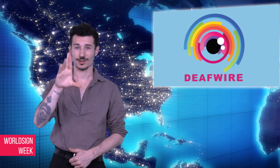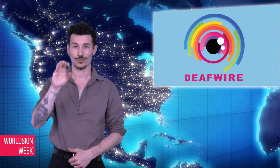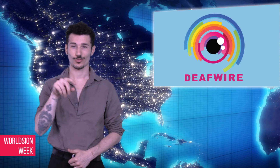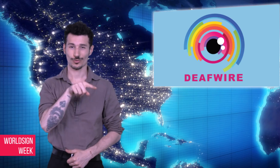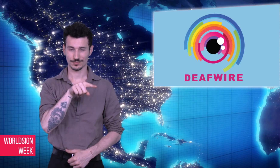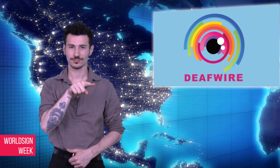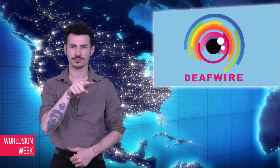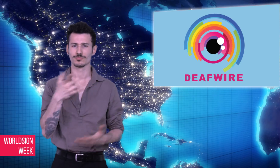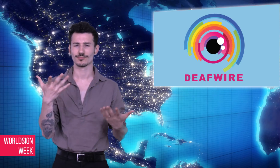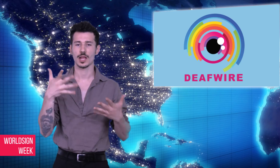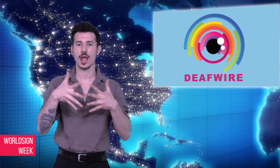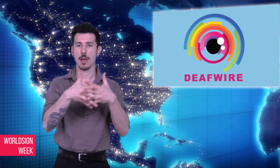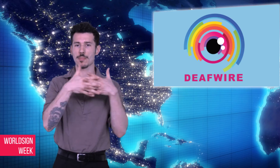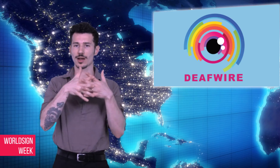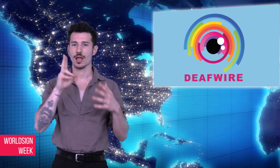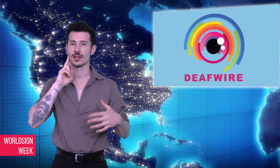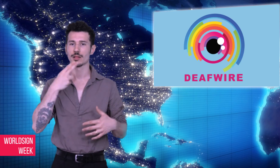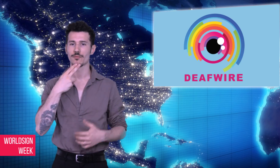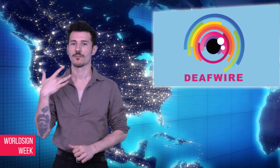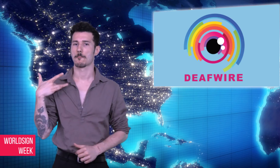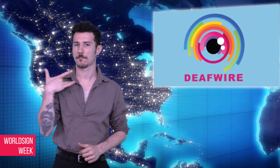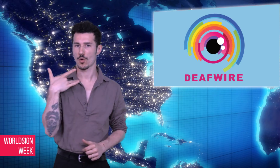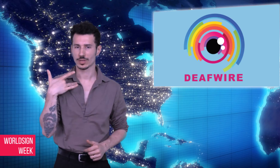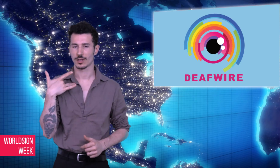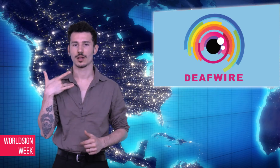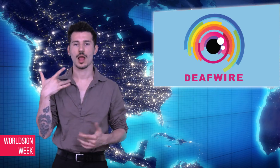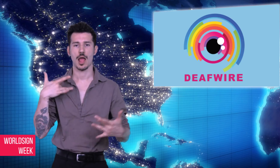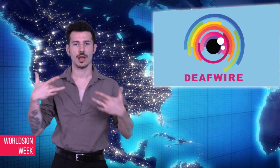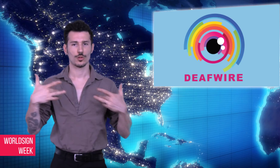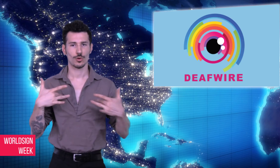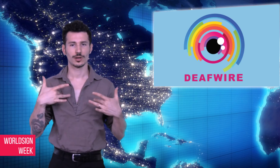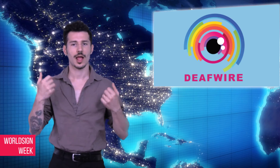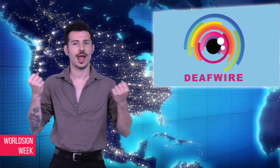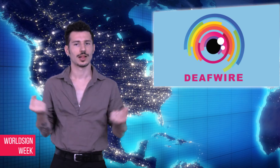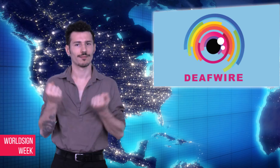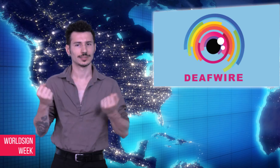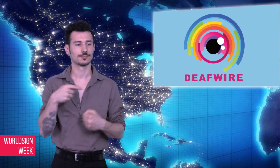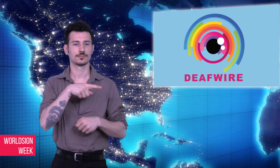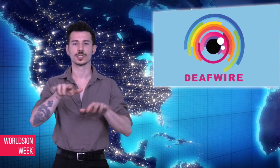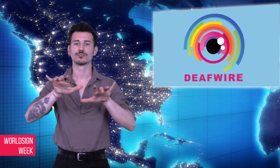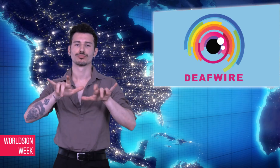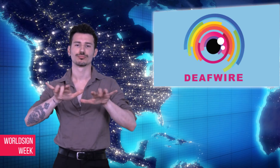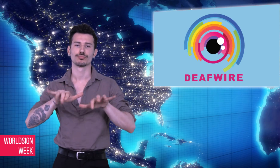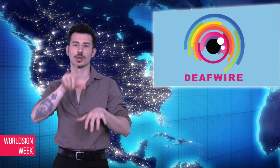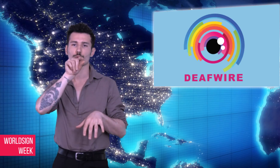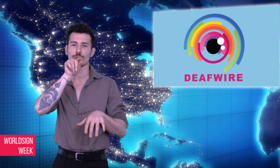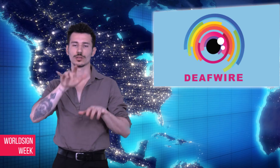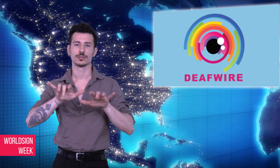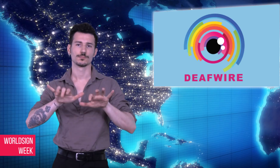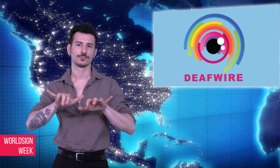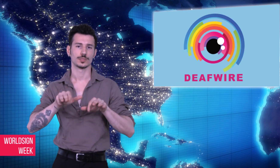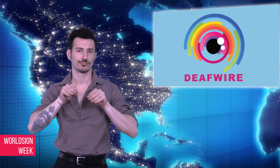American Deaf model, actor and